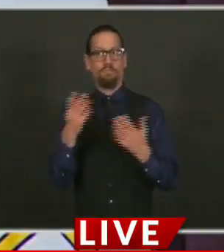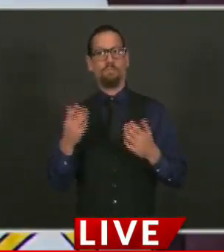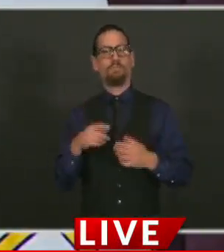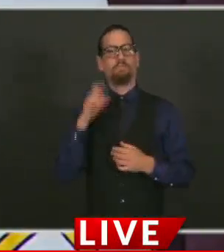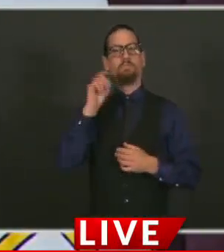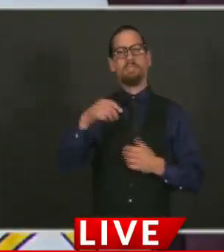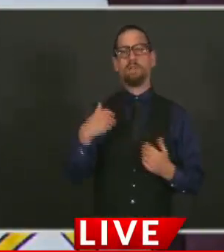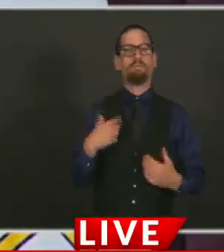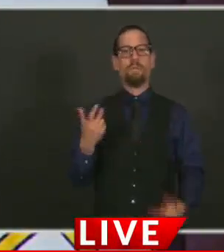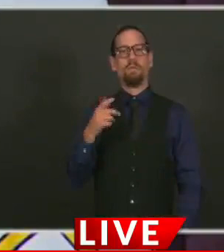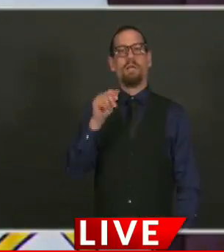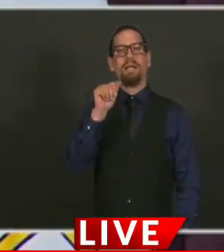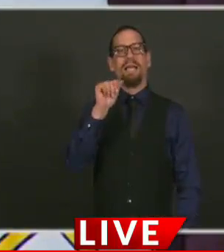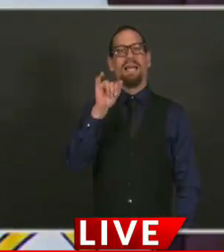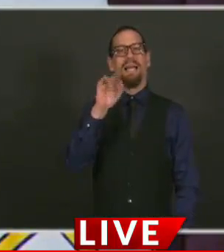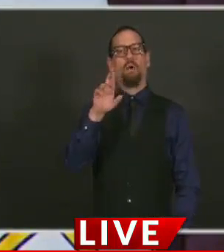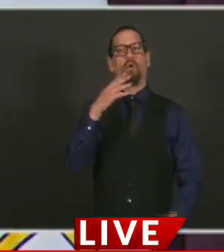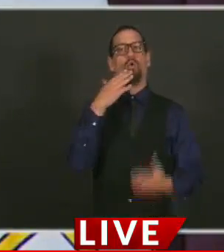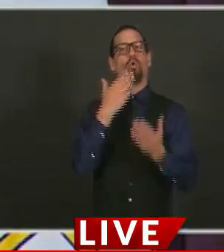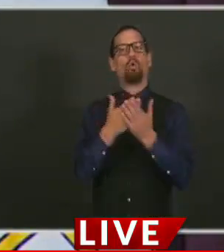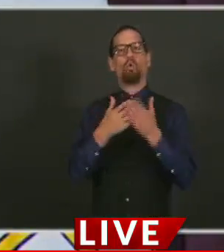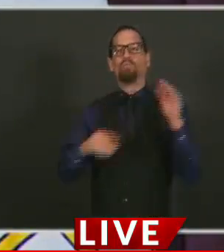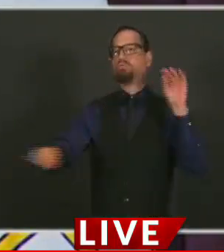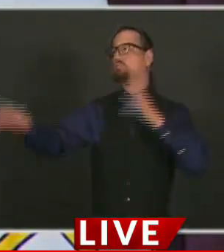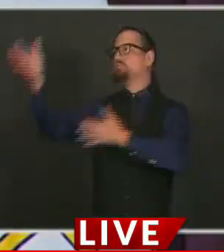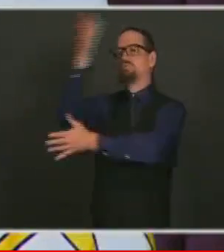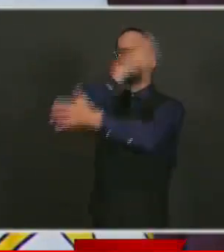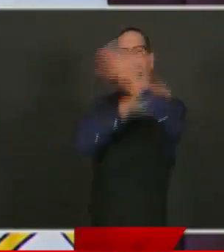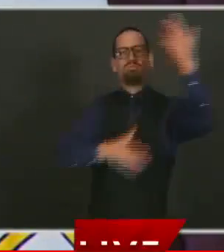ONE OF THE THINGS WE ARE SEEING THAT IS CRITICAL IS